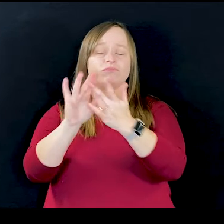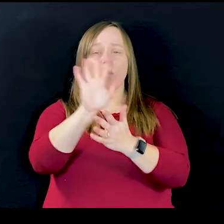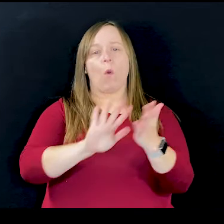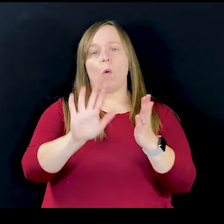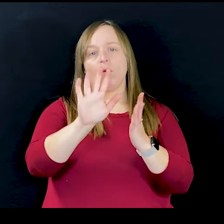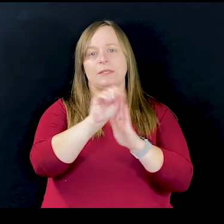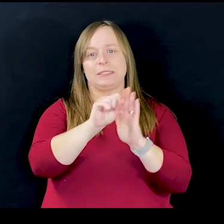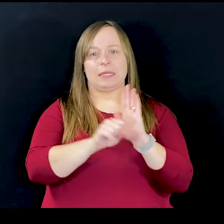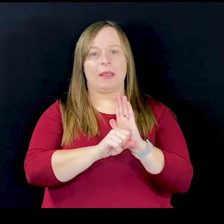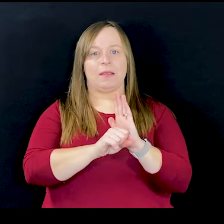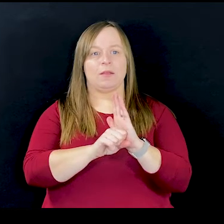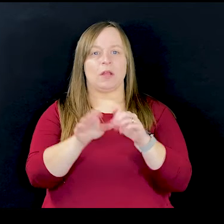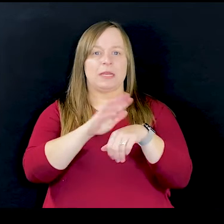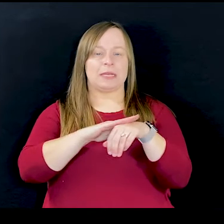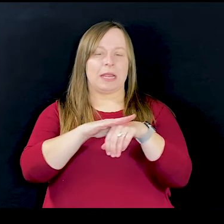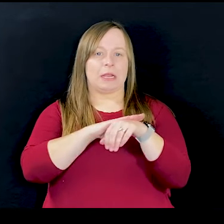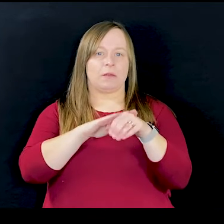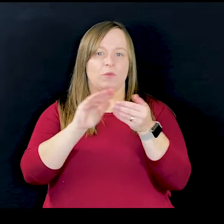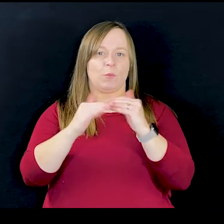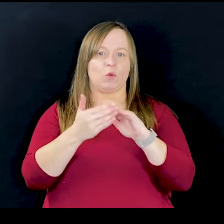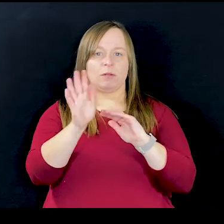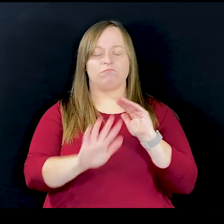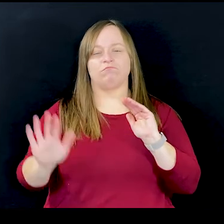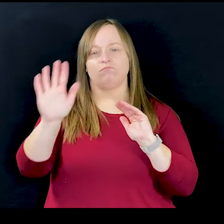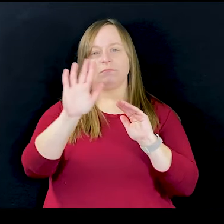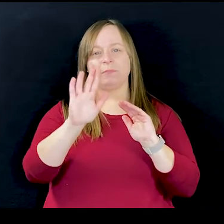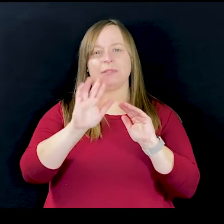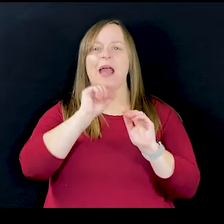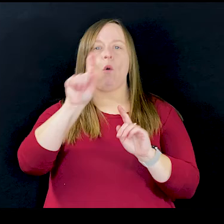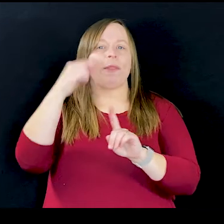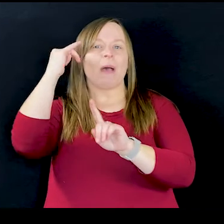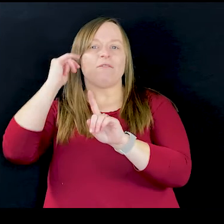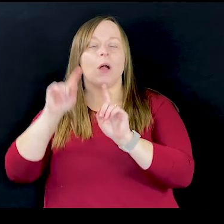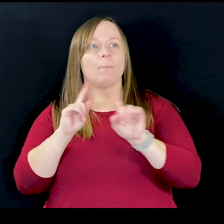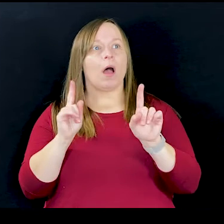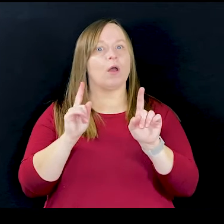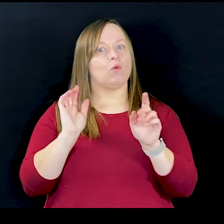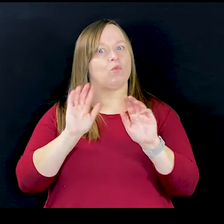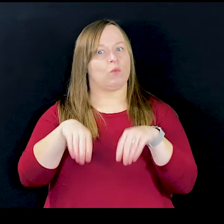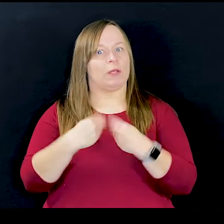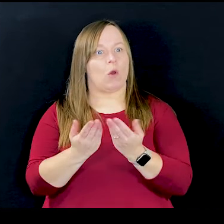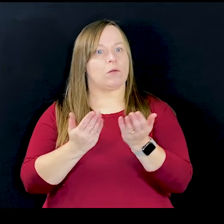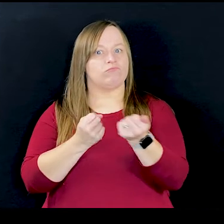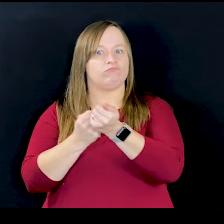across the state to all of the native communities, so that it is known that we are a resource.